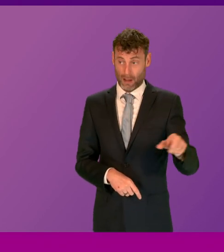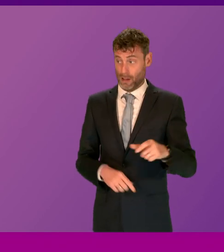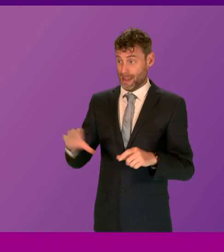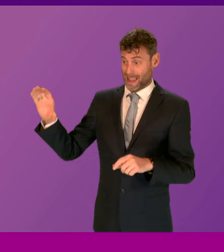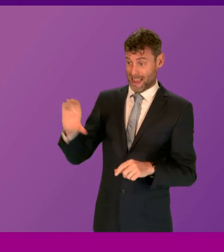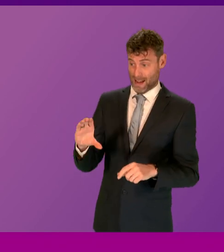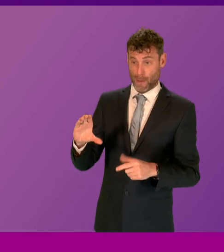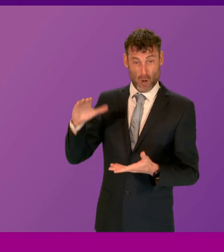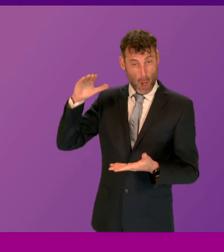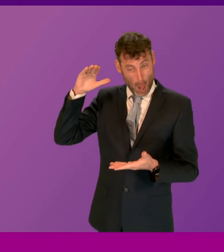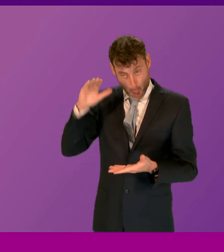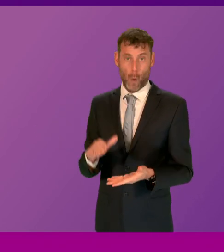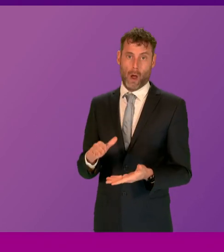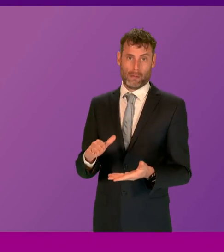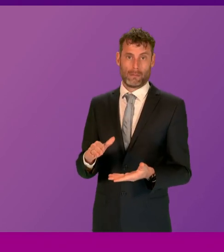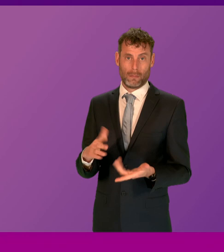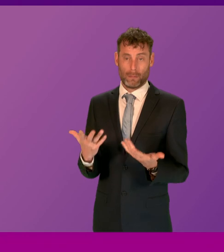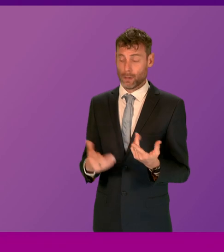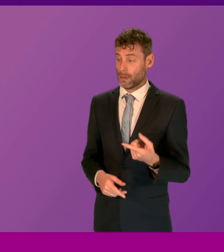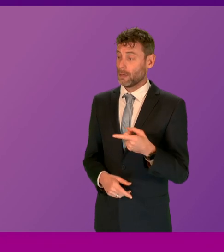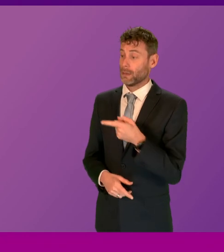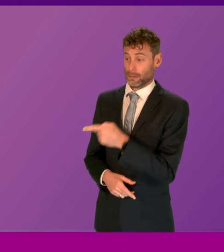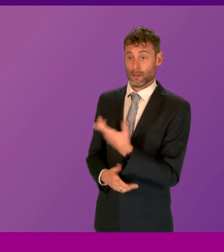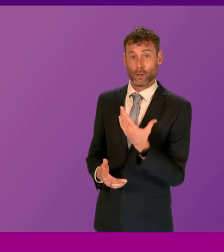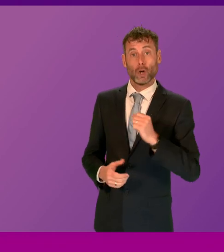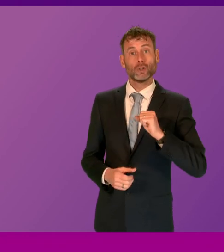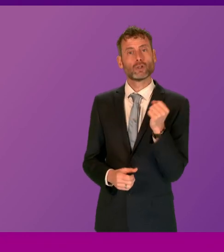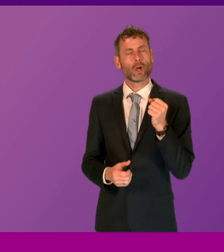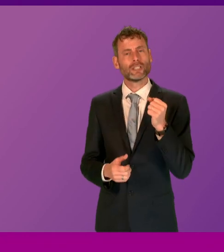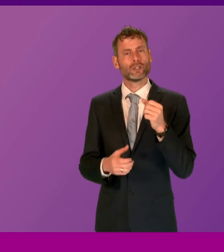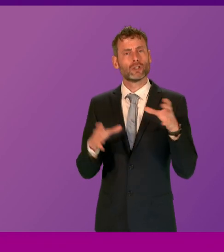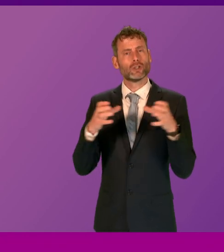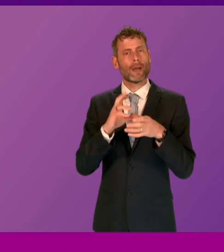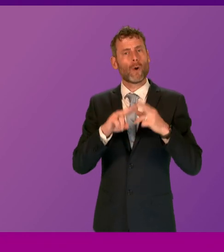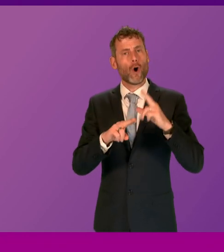Does the First Minister agree with the Scottish Chambers of Commerce that the “overriding impression” is that the chancellor’s